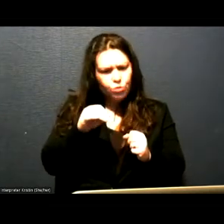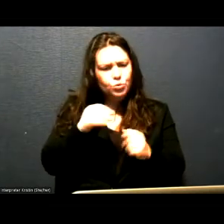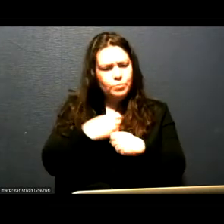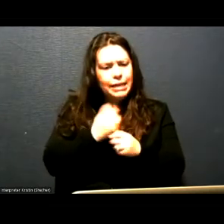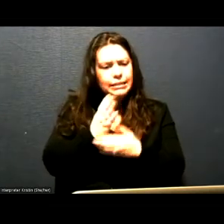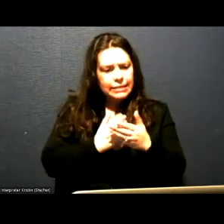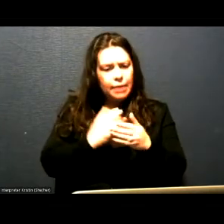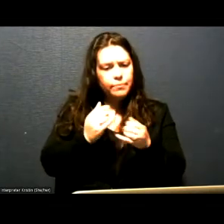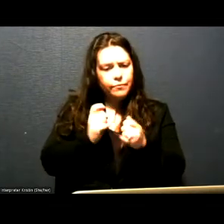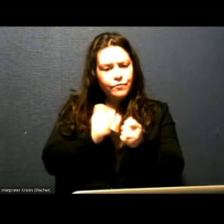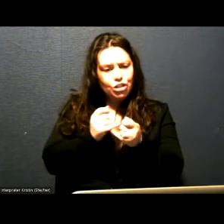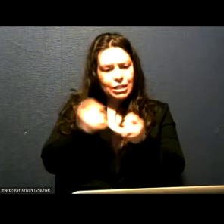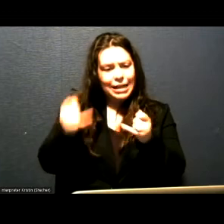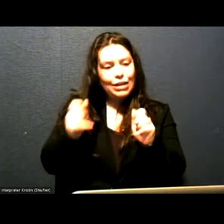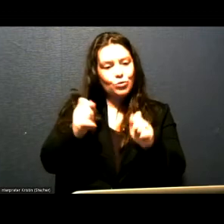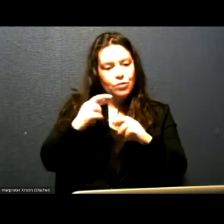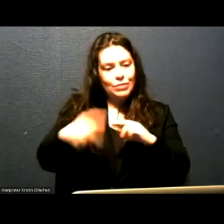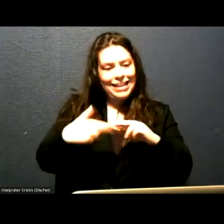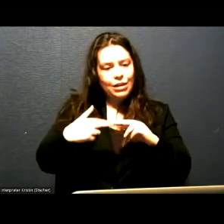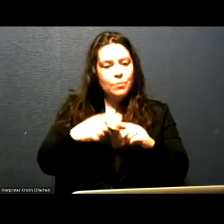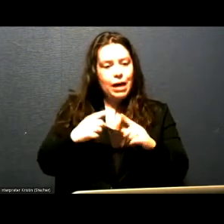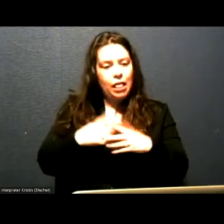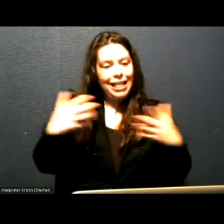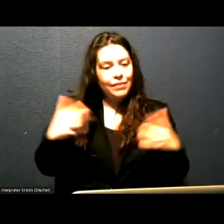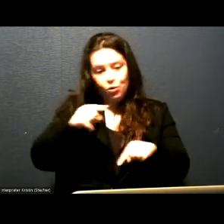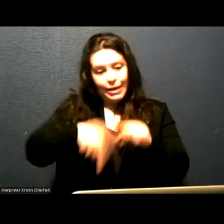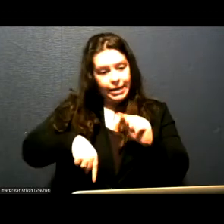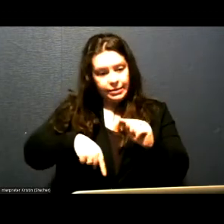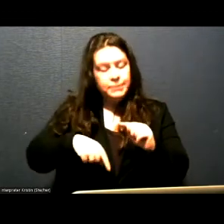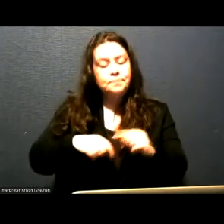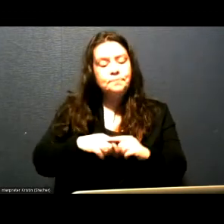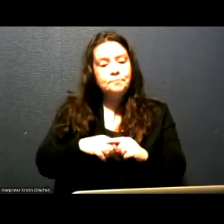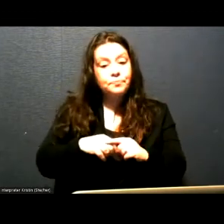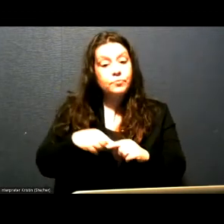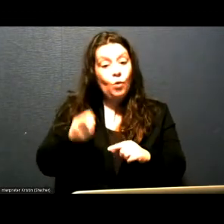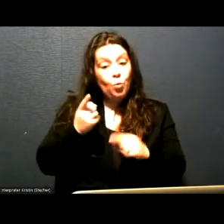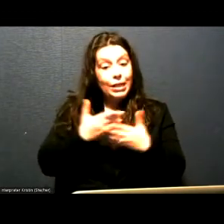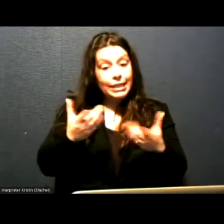a lot of fishing line is not recyclable. So one thing you can do to help with that is to cut the pieces